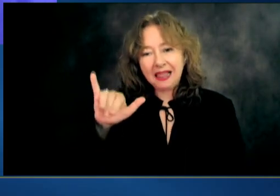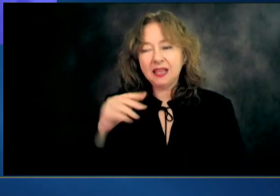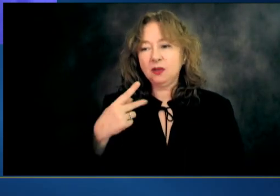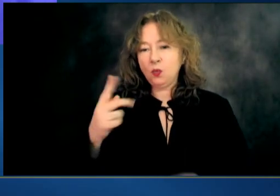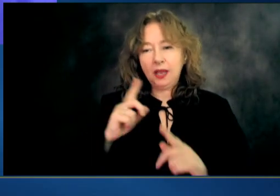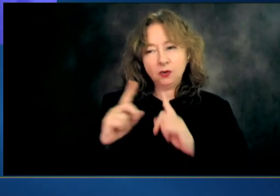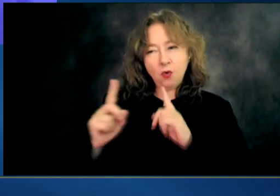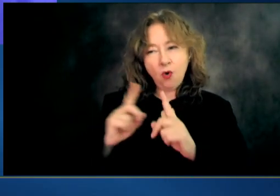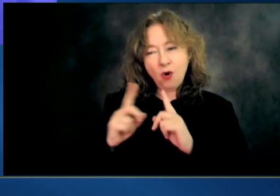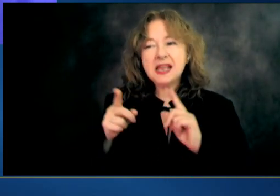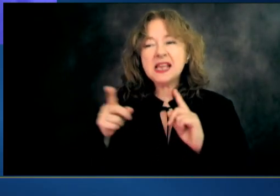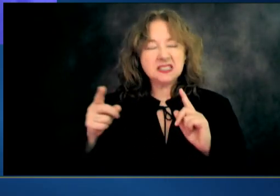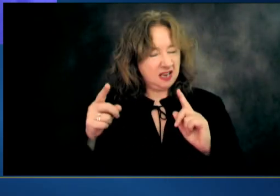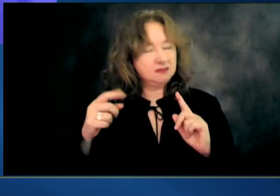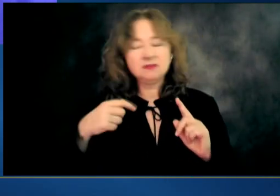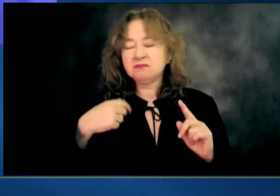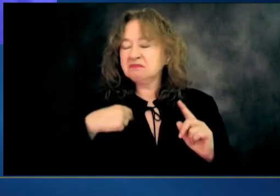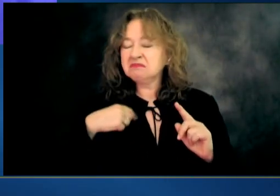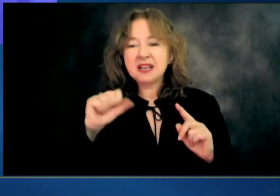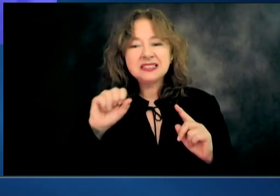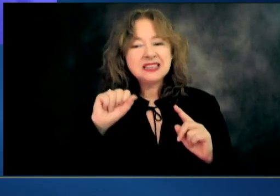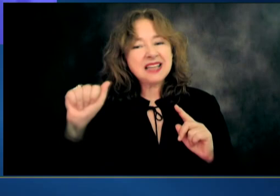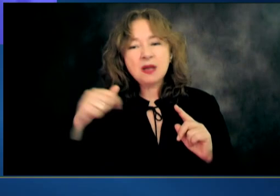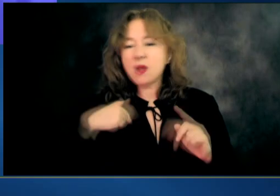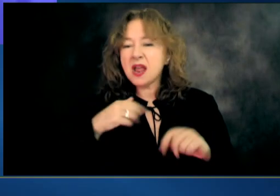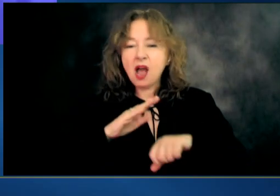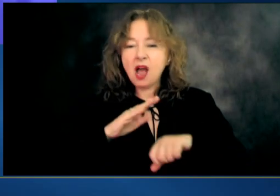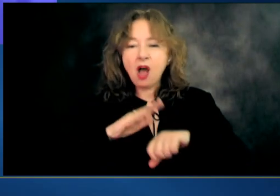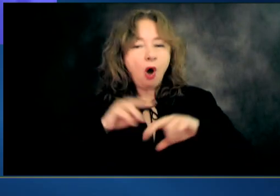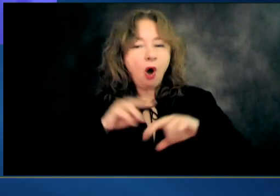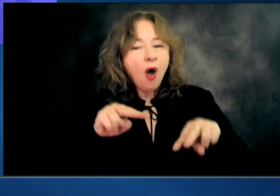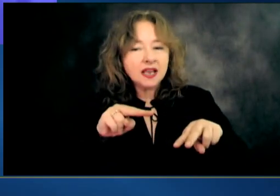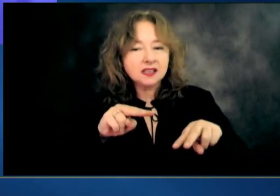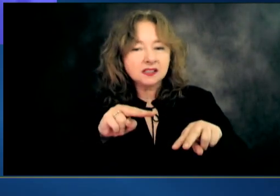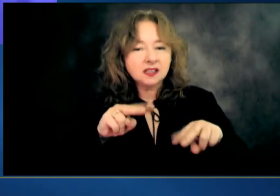because they recognize that it's taking way too long to get these determinations, and they're